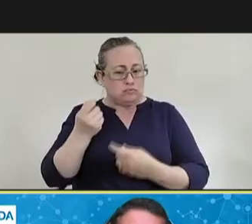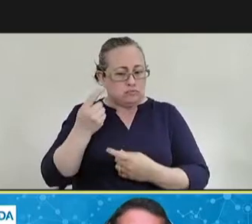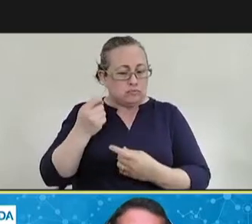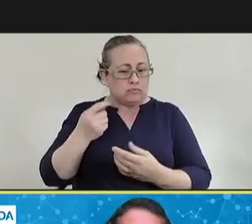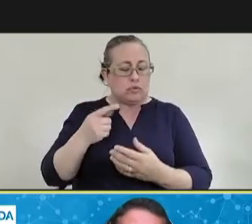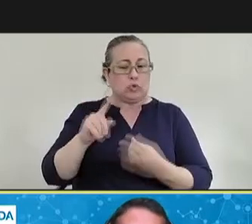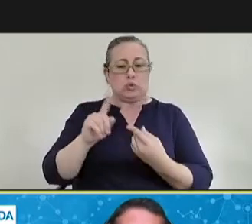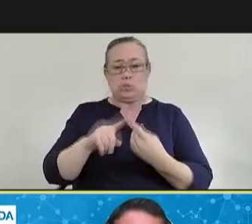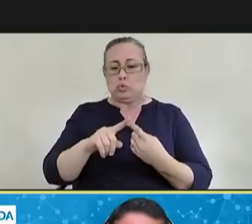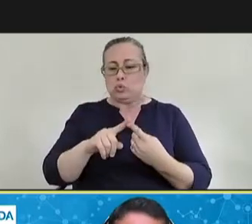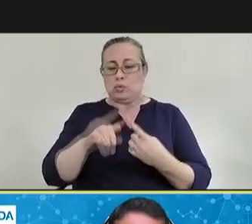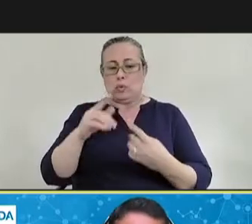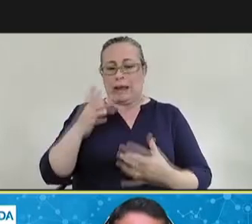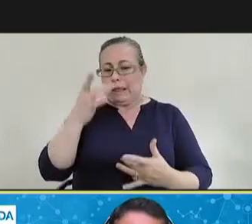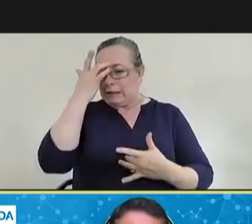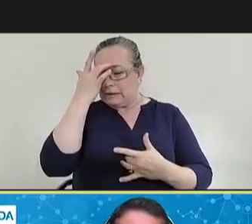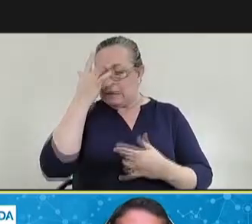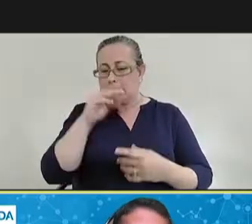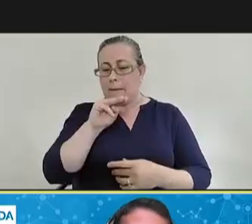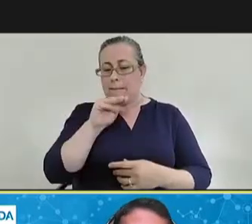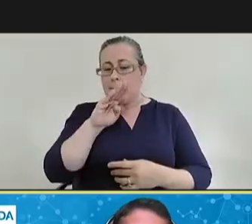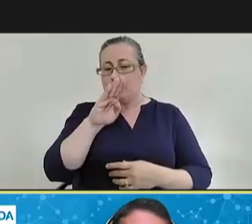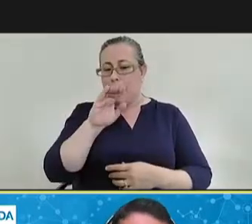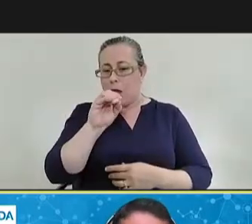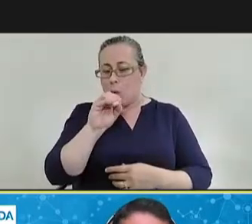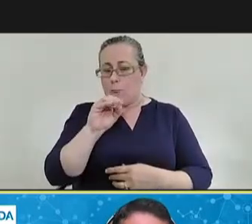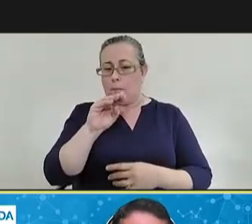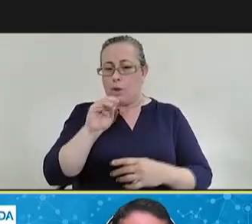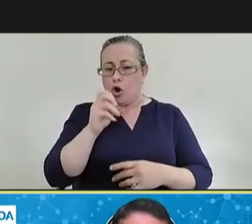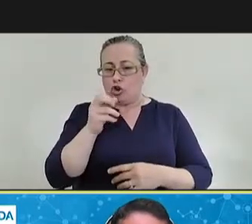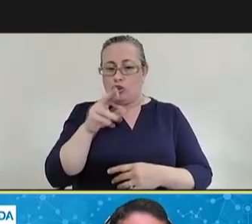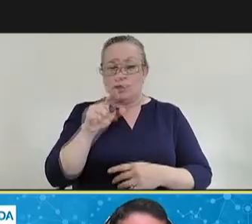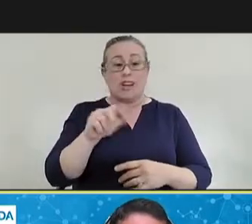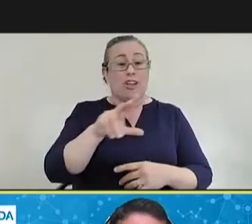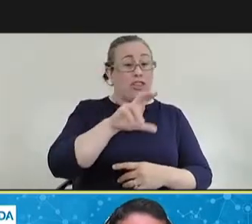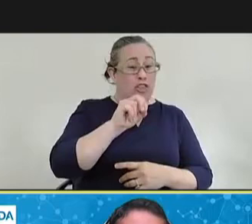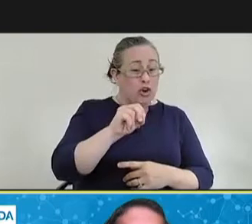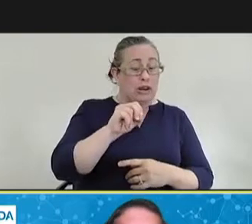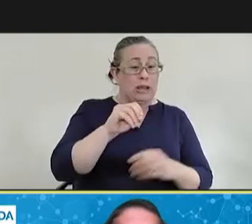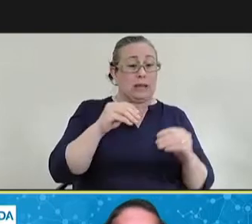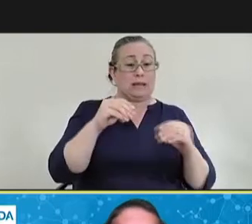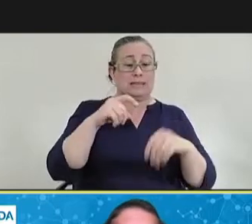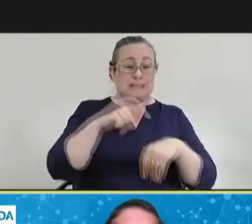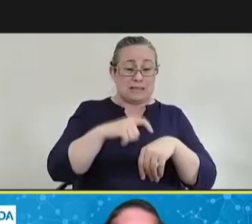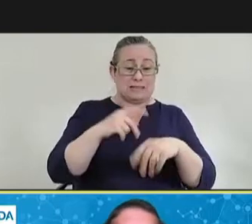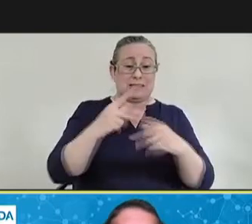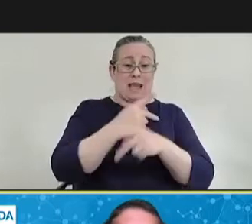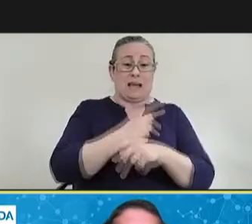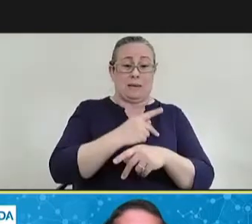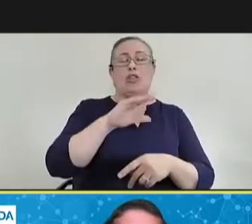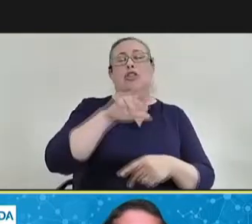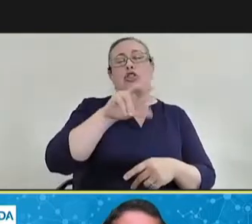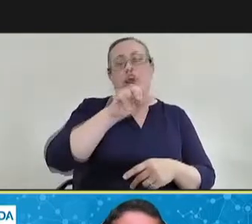and detect biomarkers 30 percent faster than human pathologists could. Staying within the clinical